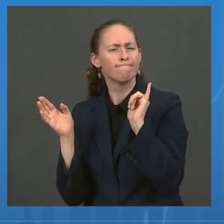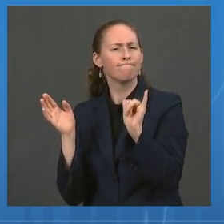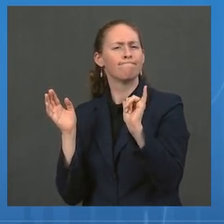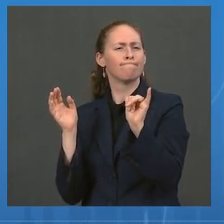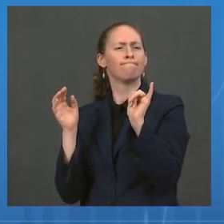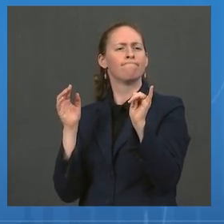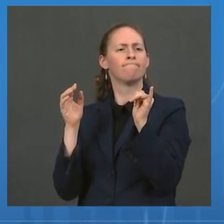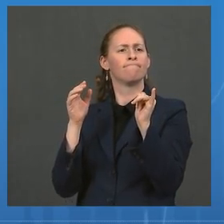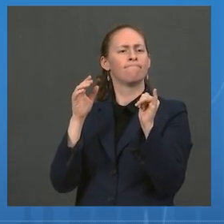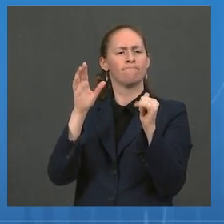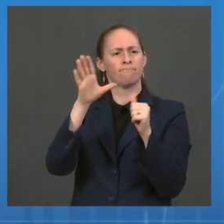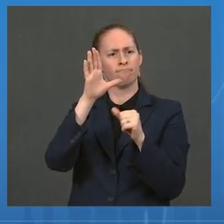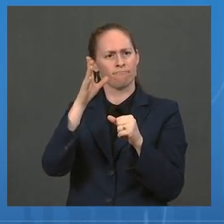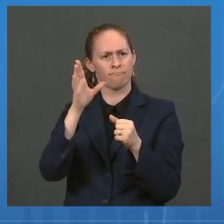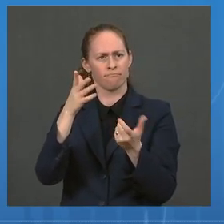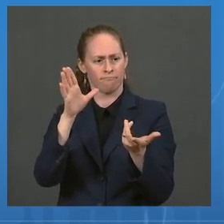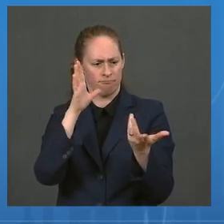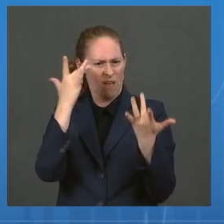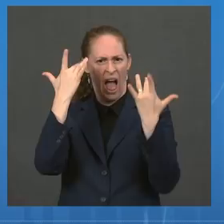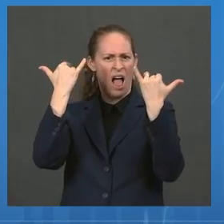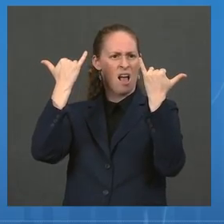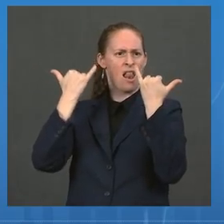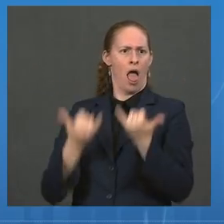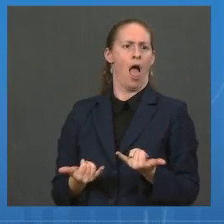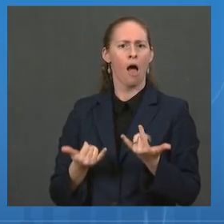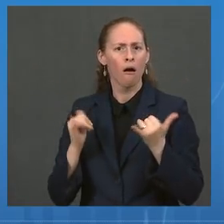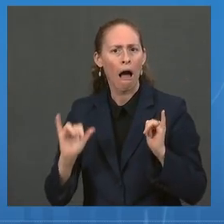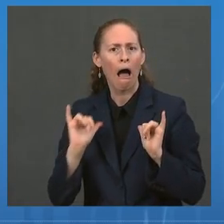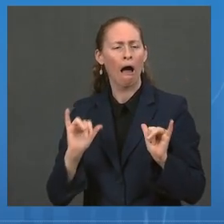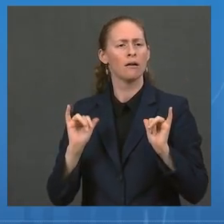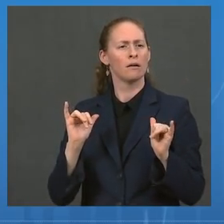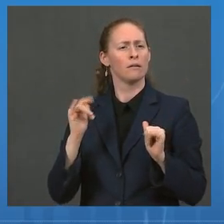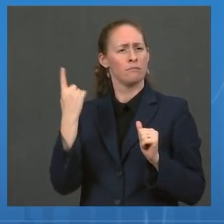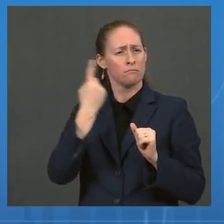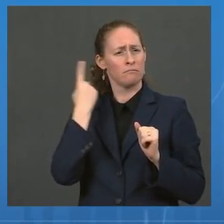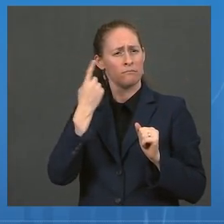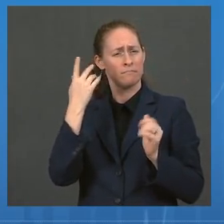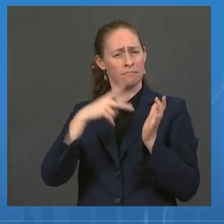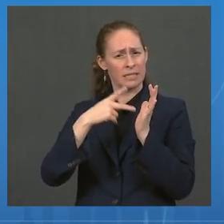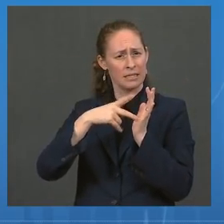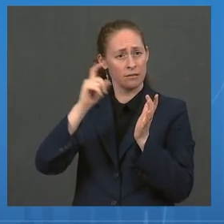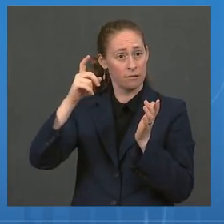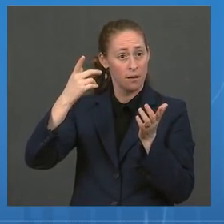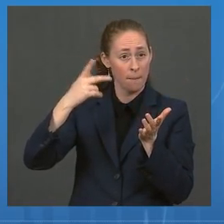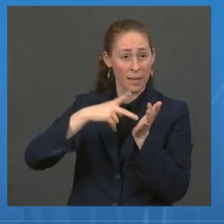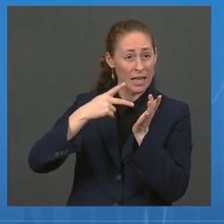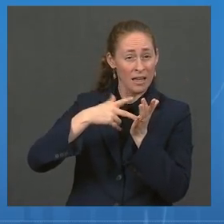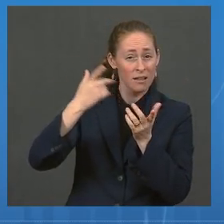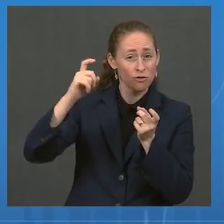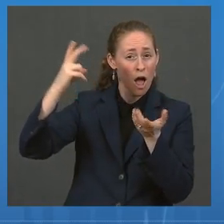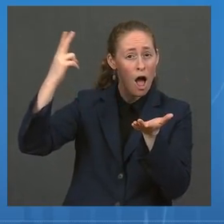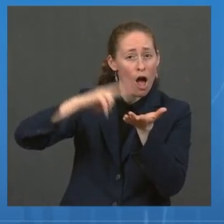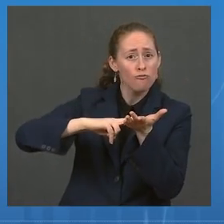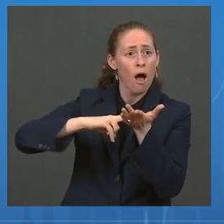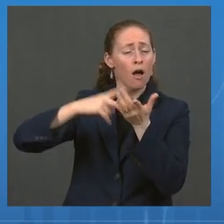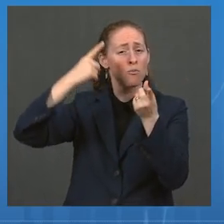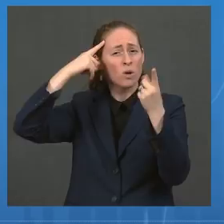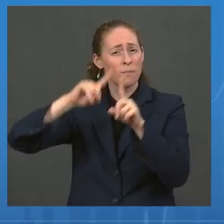Should these contracts have been signed sooner, perhaps months ago? Mr. Zients: So, you know, our testing strategy